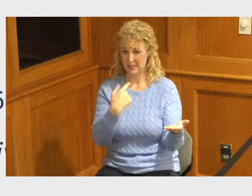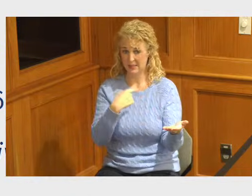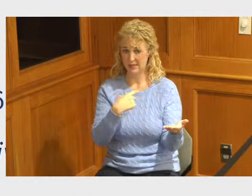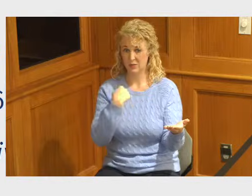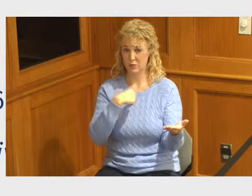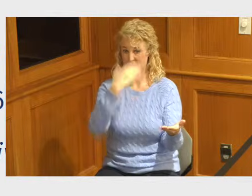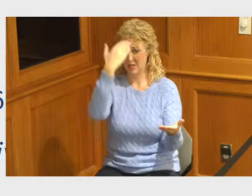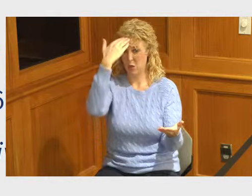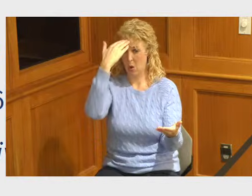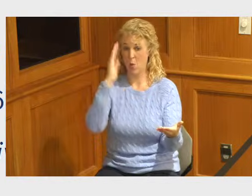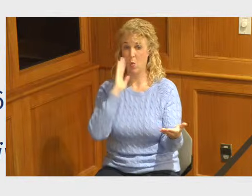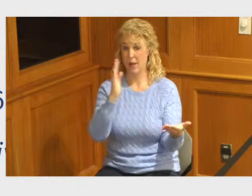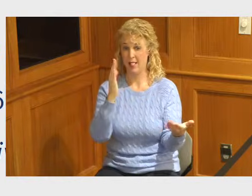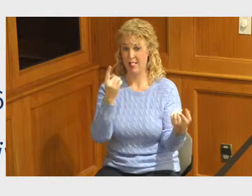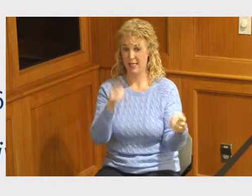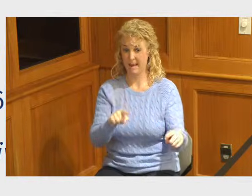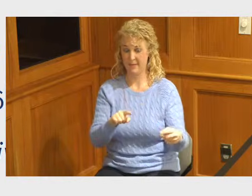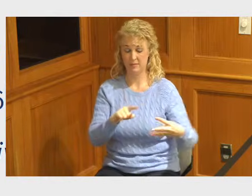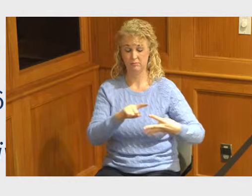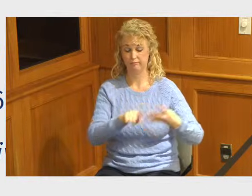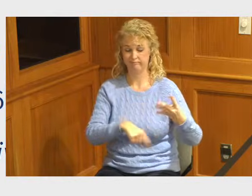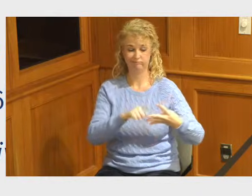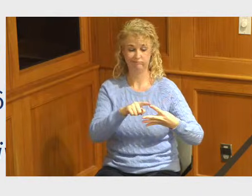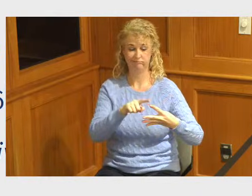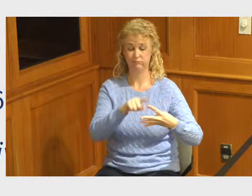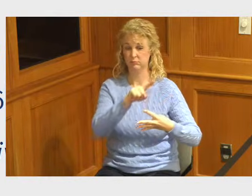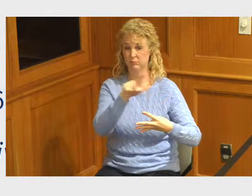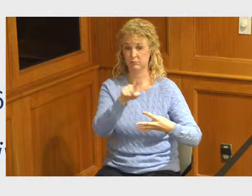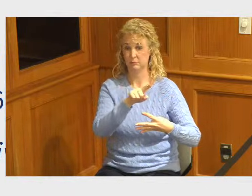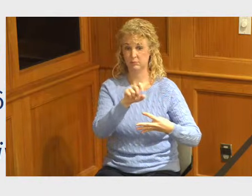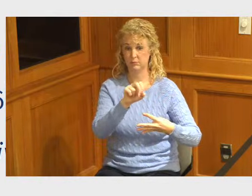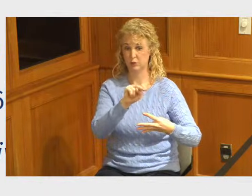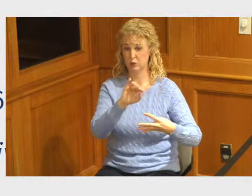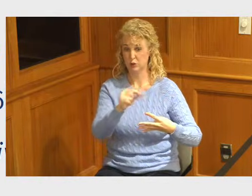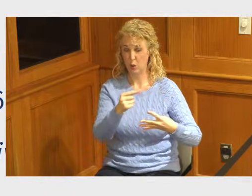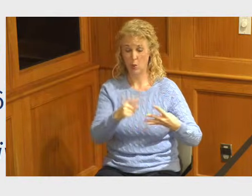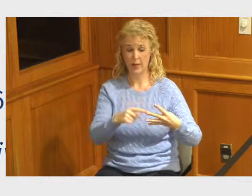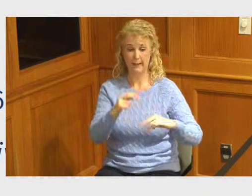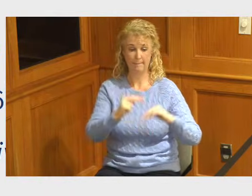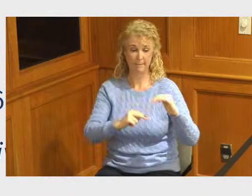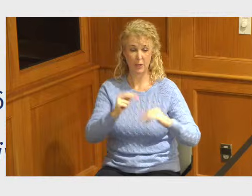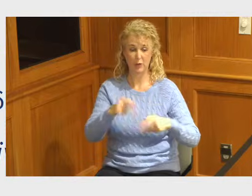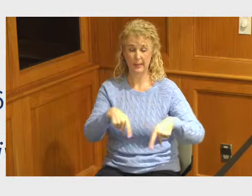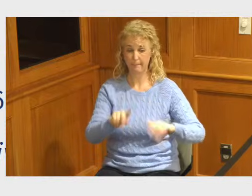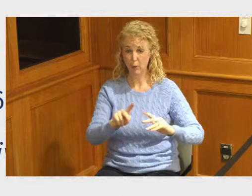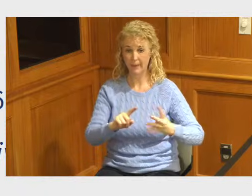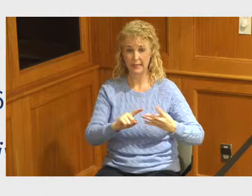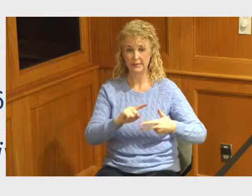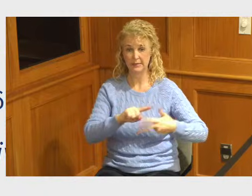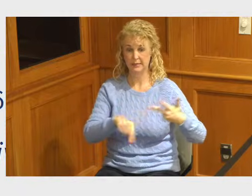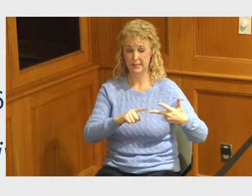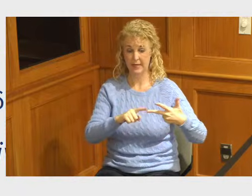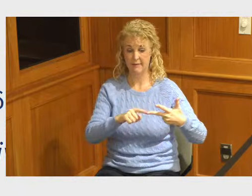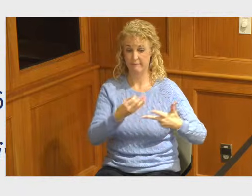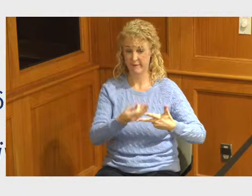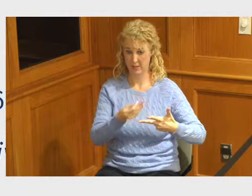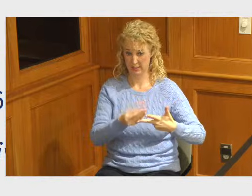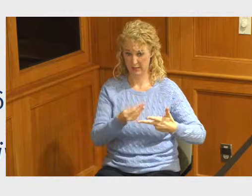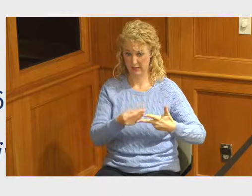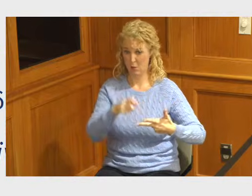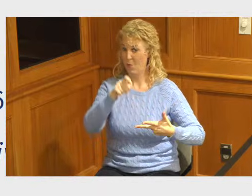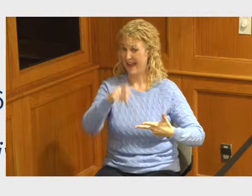including things around zoning, um, building permits, and funding. But we we we want to make